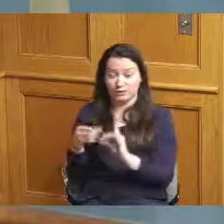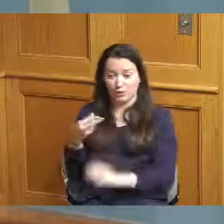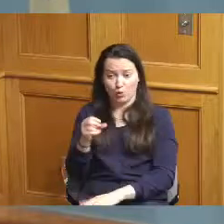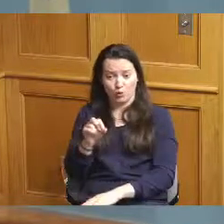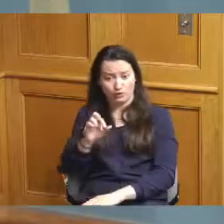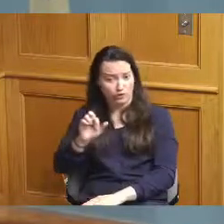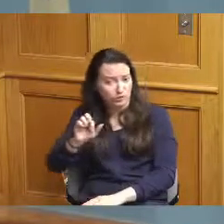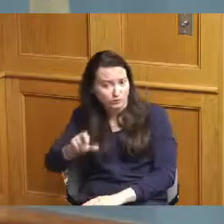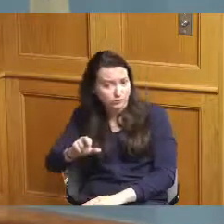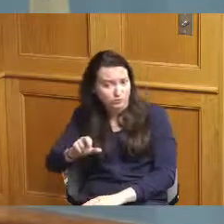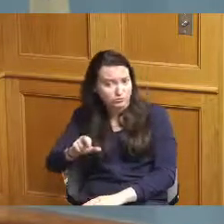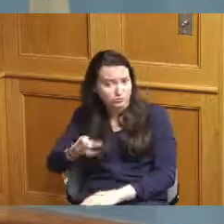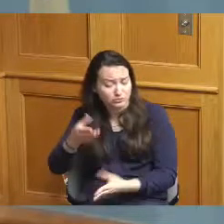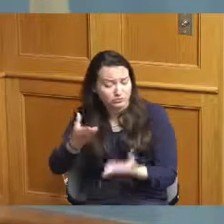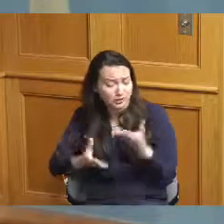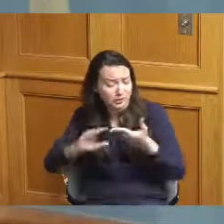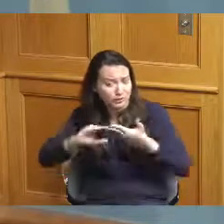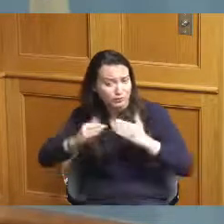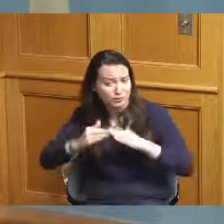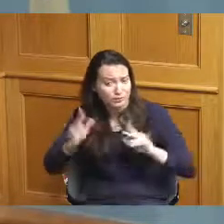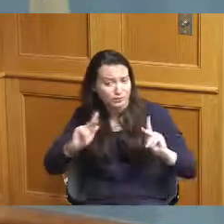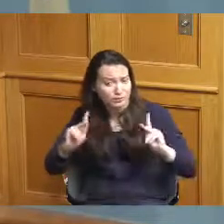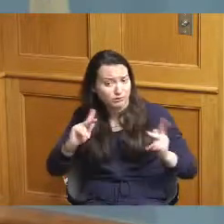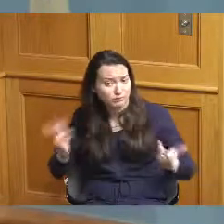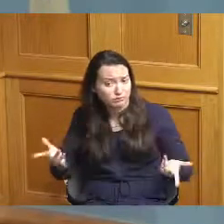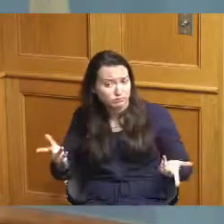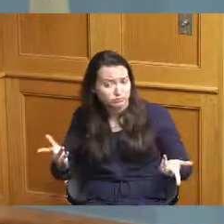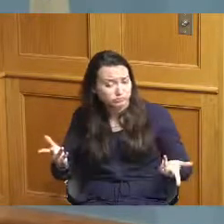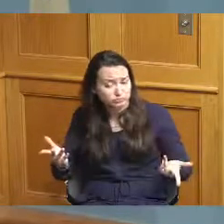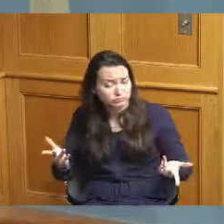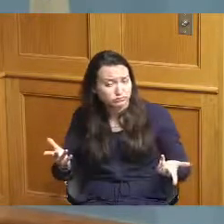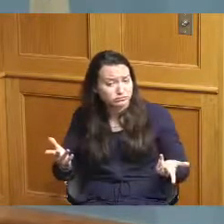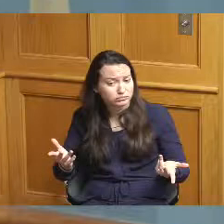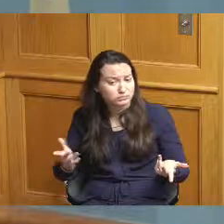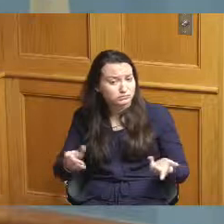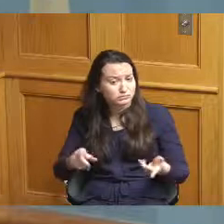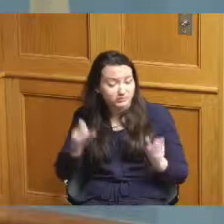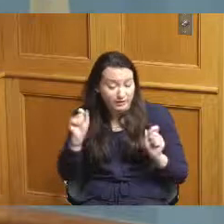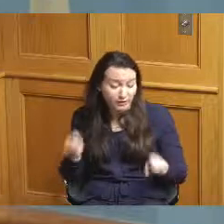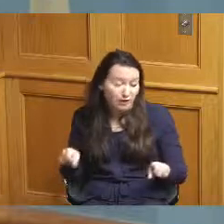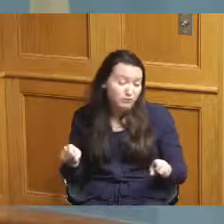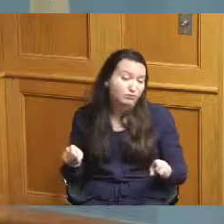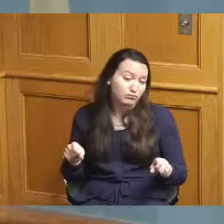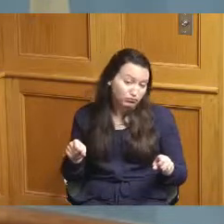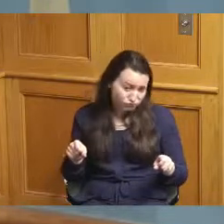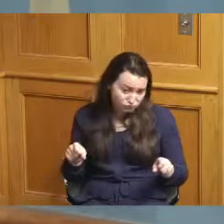and and maybe the community or or whatever we certainly can do that for a staff meeting